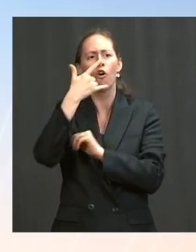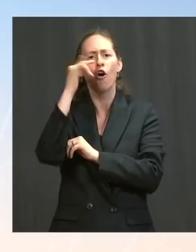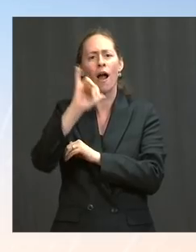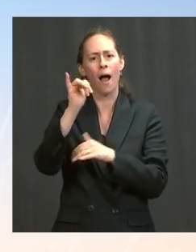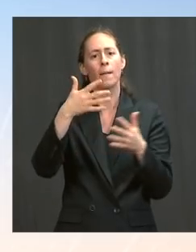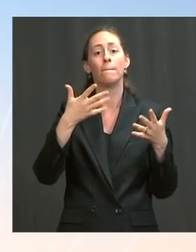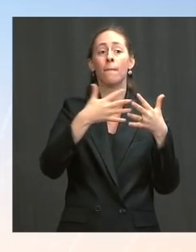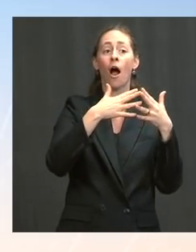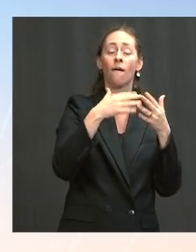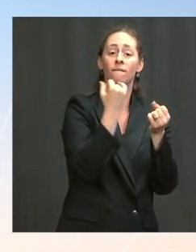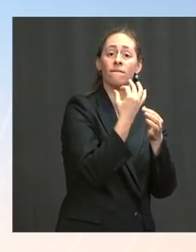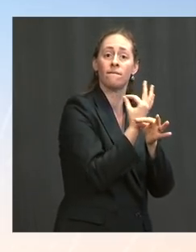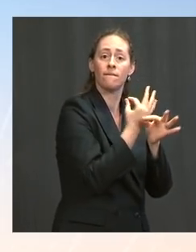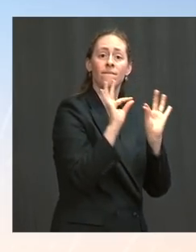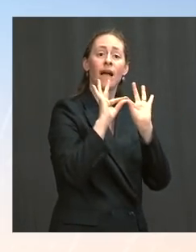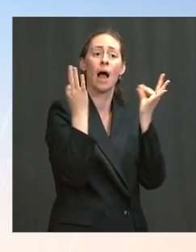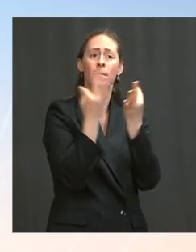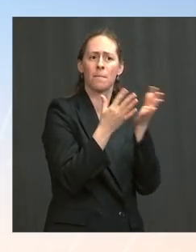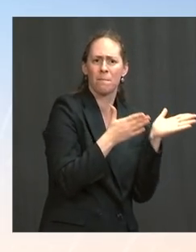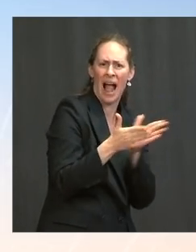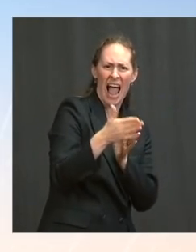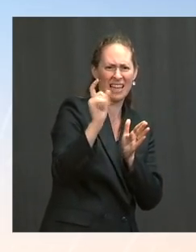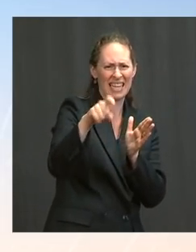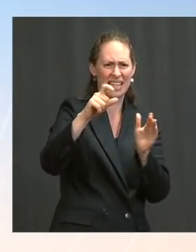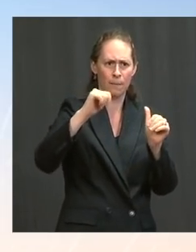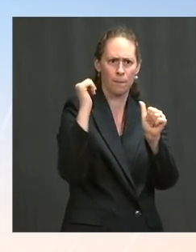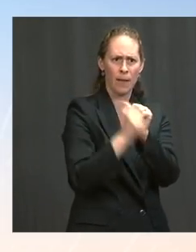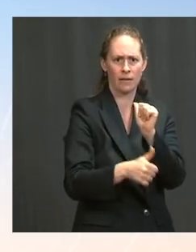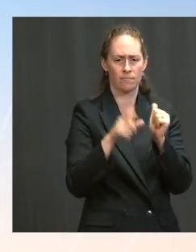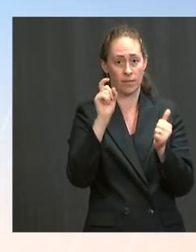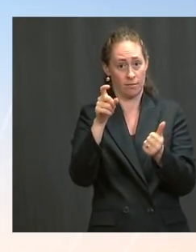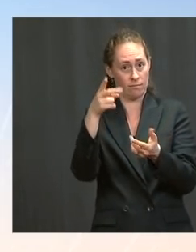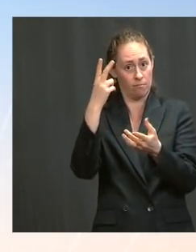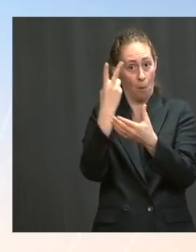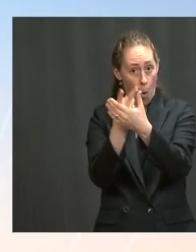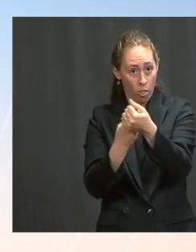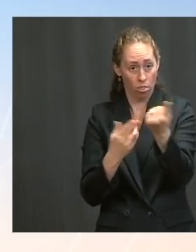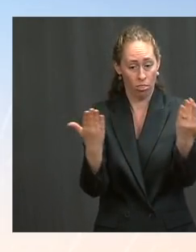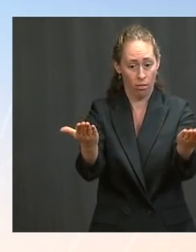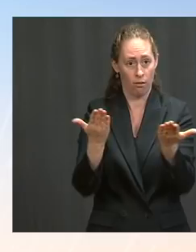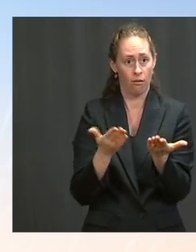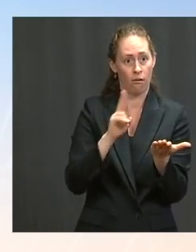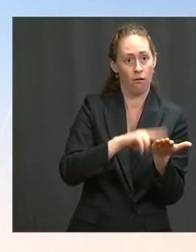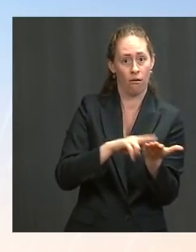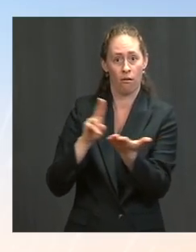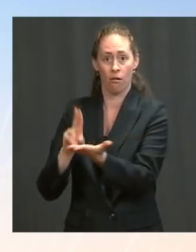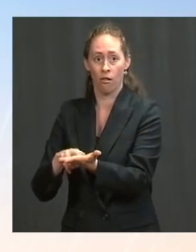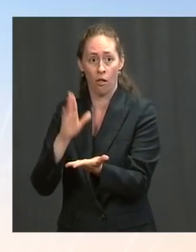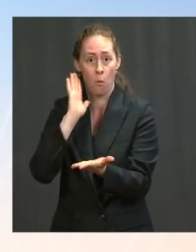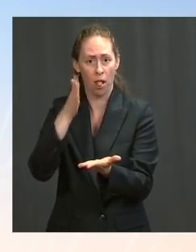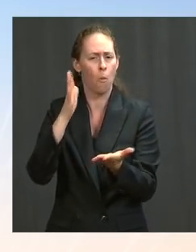the two-path approach that we've been discussing with all of you. Also, I wanted to note for all of you that, today,